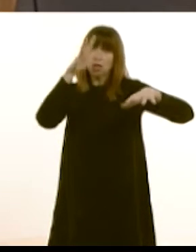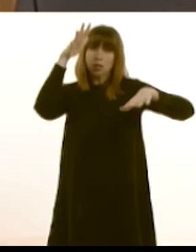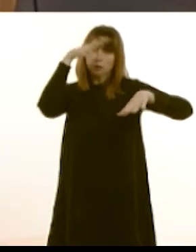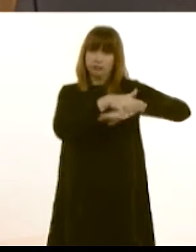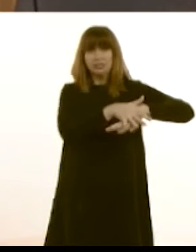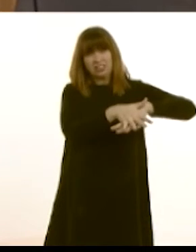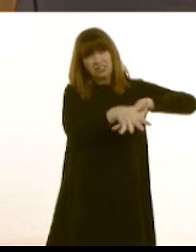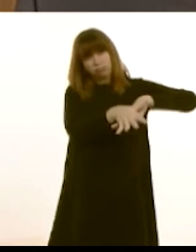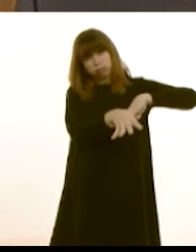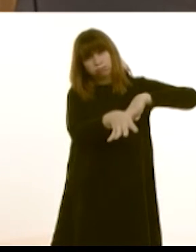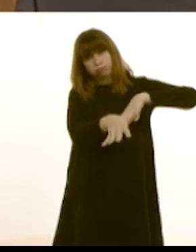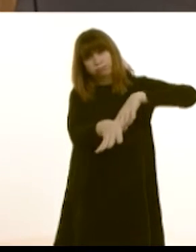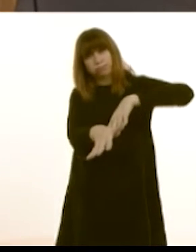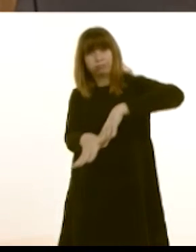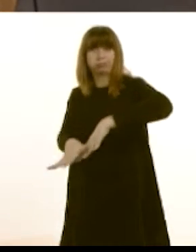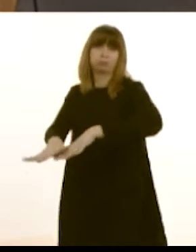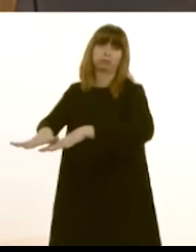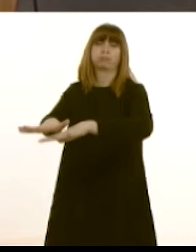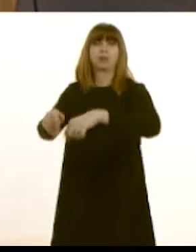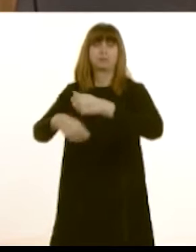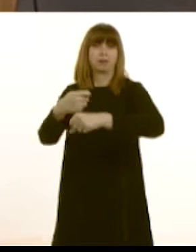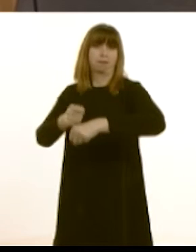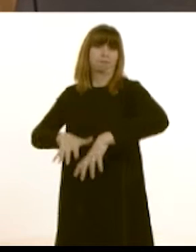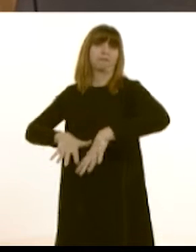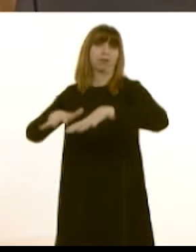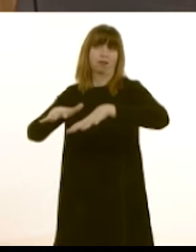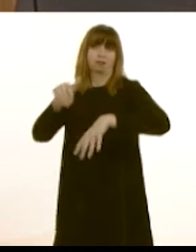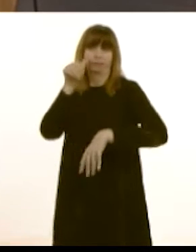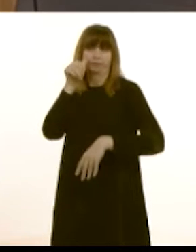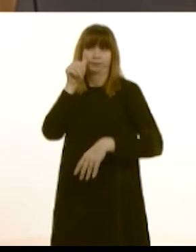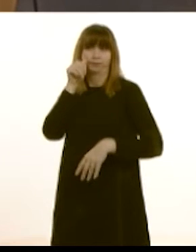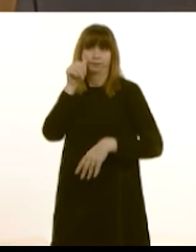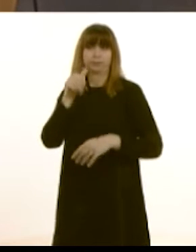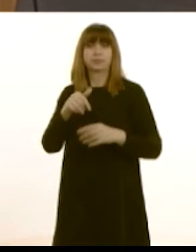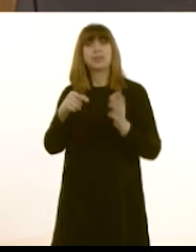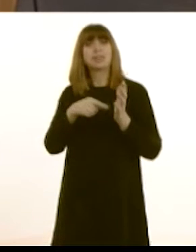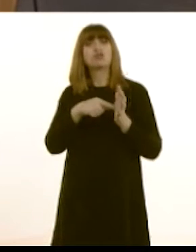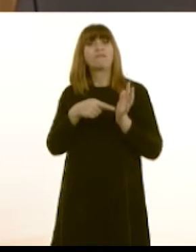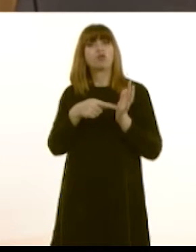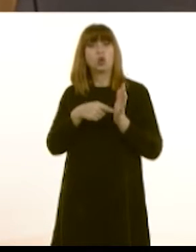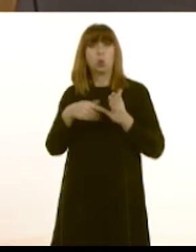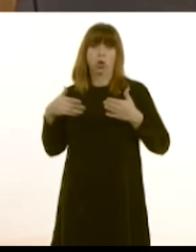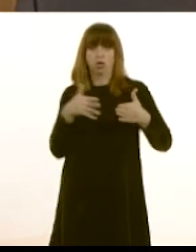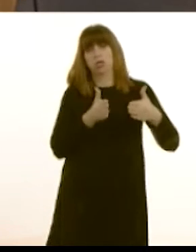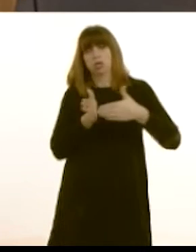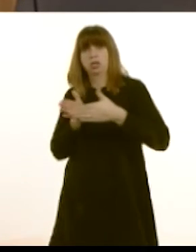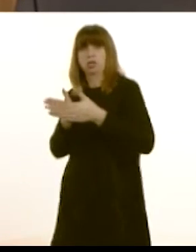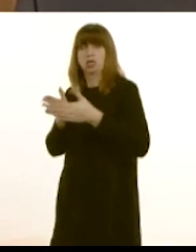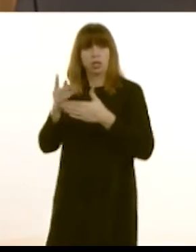The local authority were unable to deploy a pump, we understand, because that pump was already deployed at Trefriw, where, in their assessment, there were more properties at